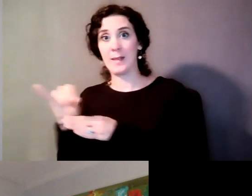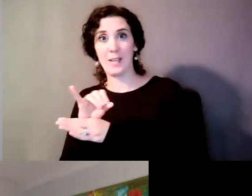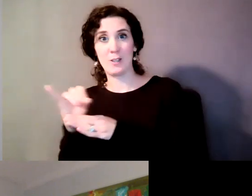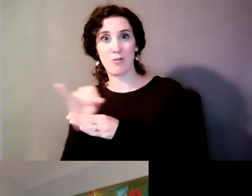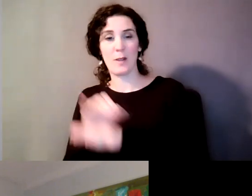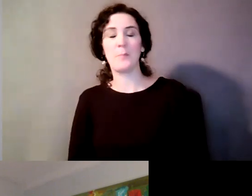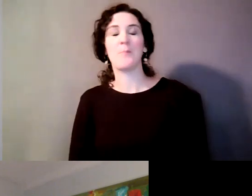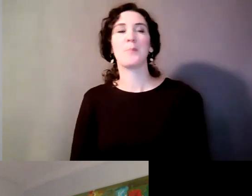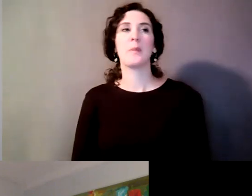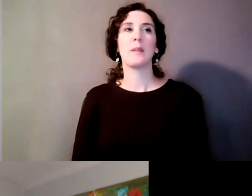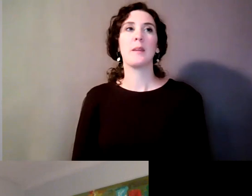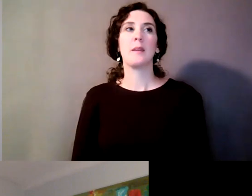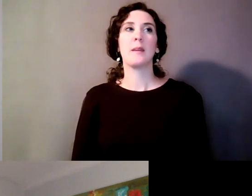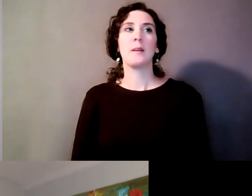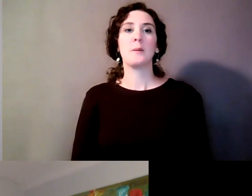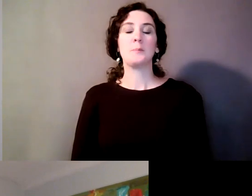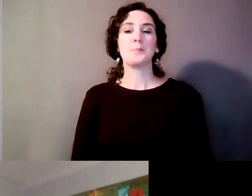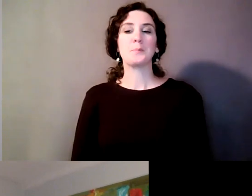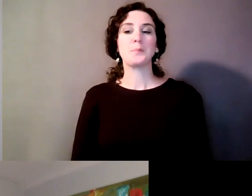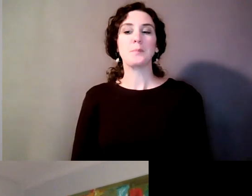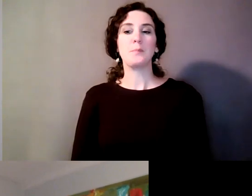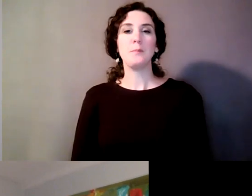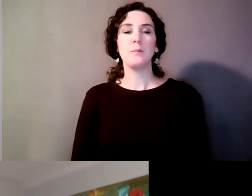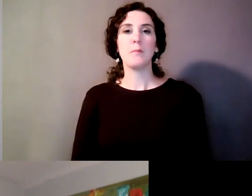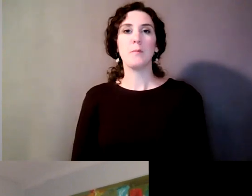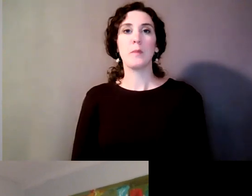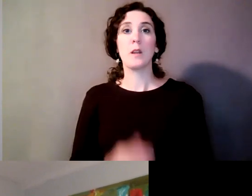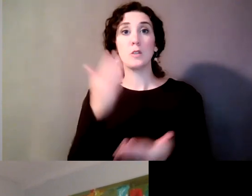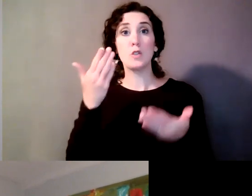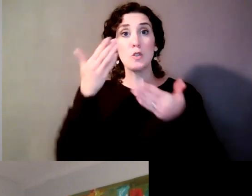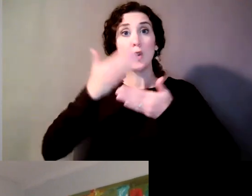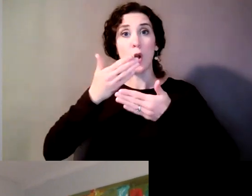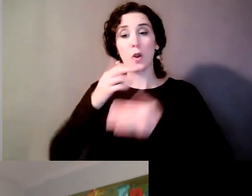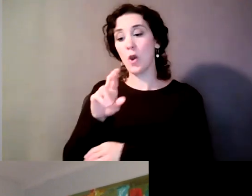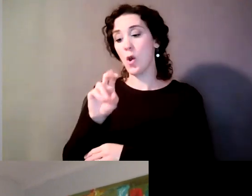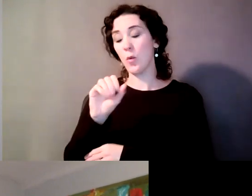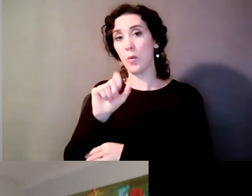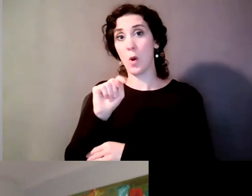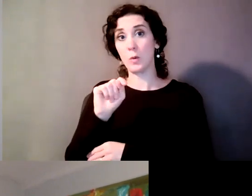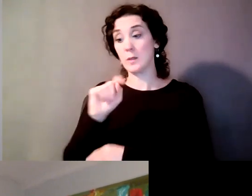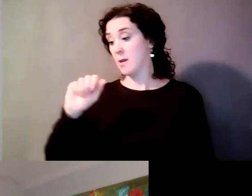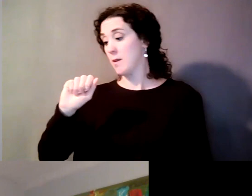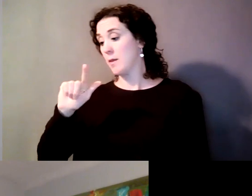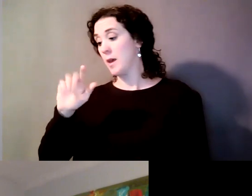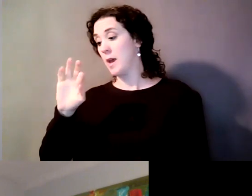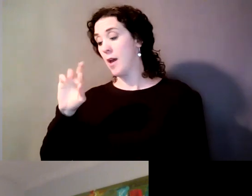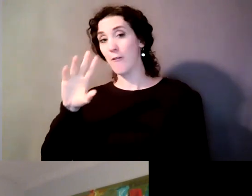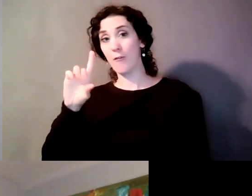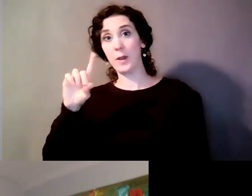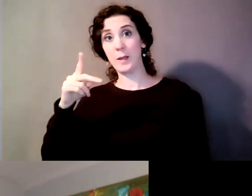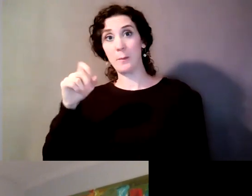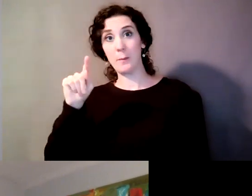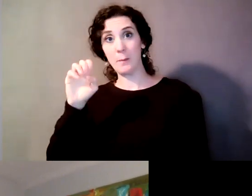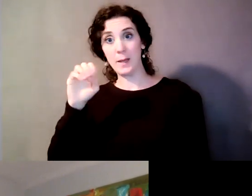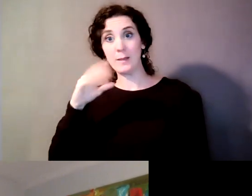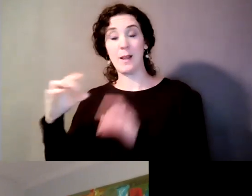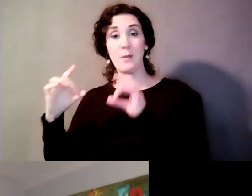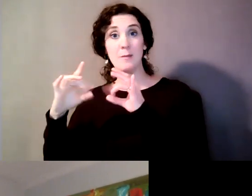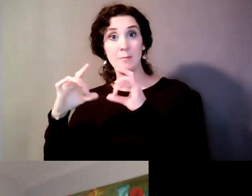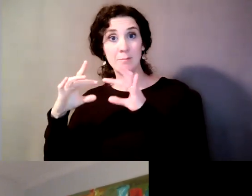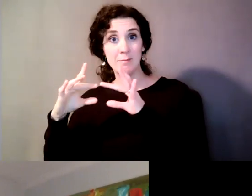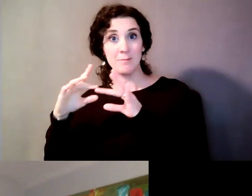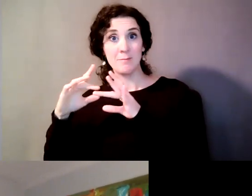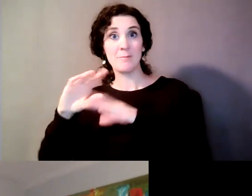and that is the days of dark roast which Alfred Pete and the Starbucks founders started